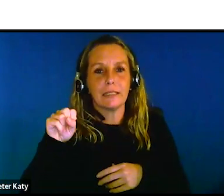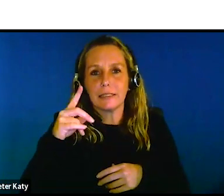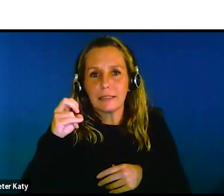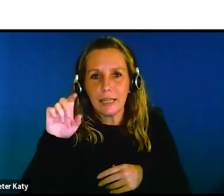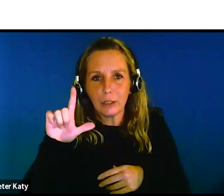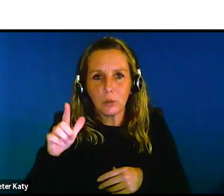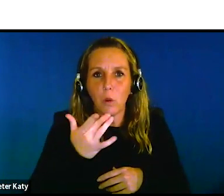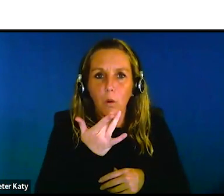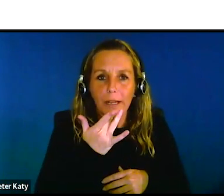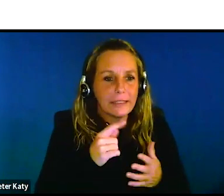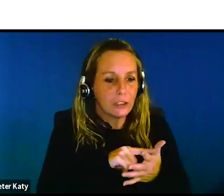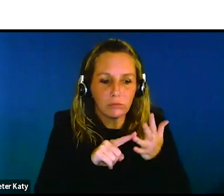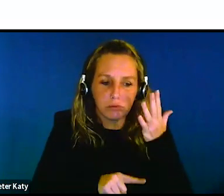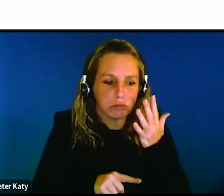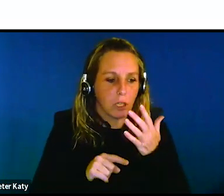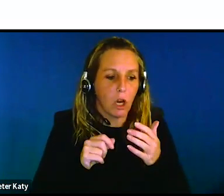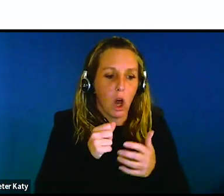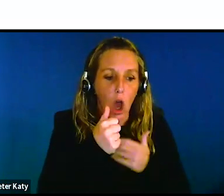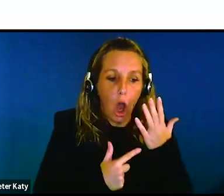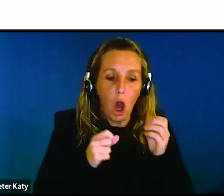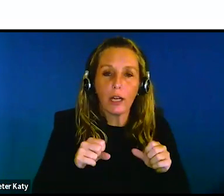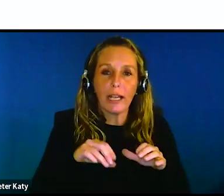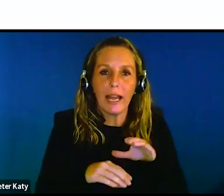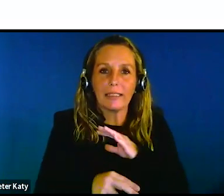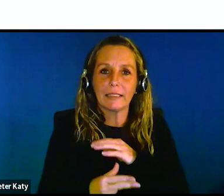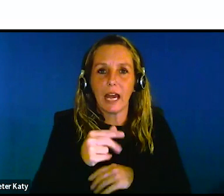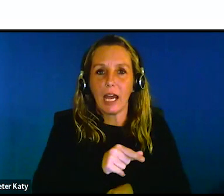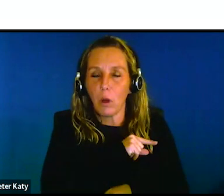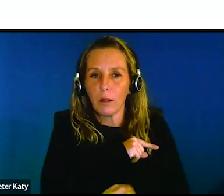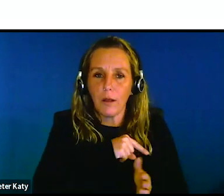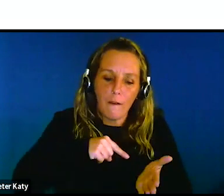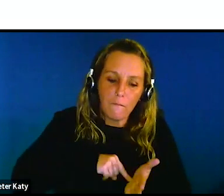can access high quality, affordable and accessible